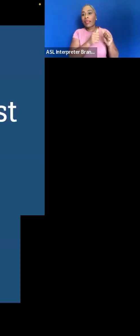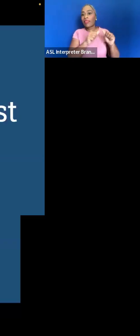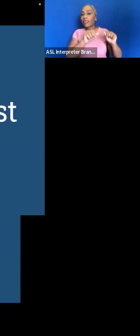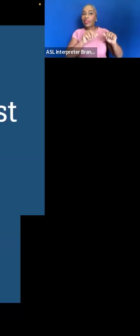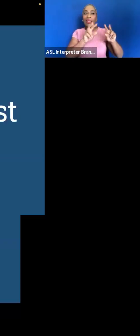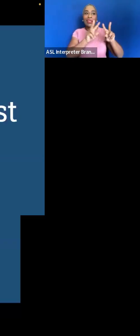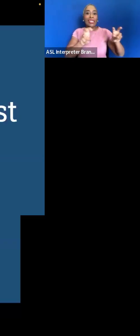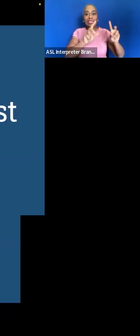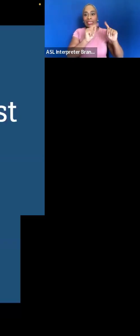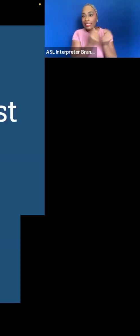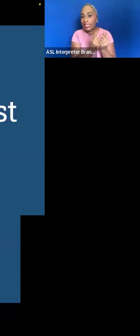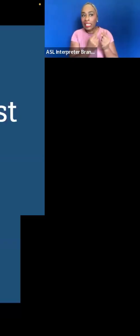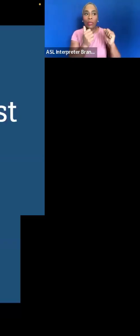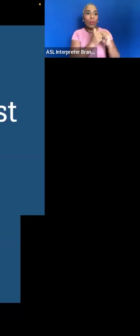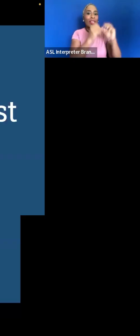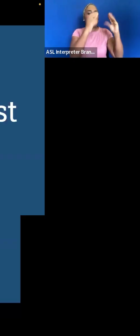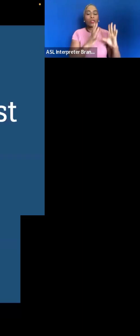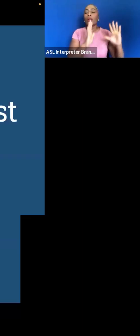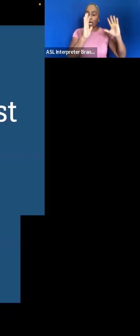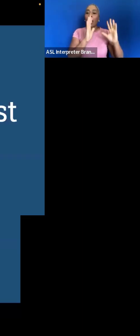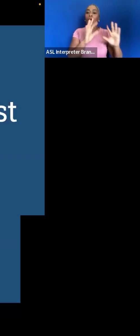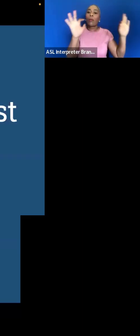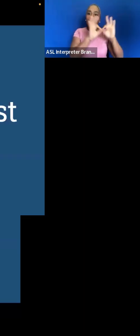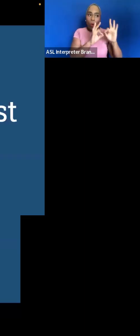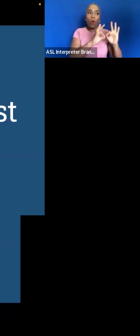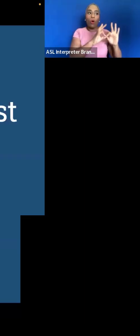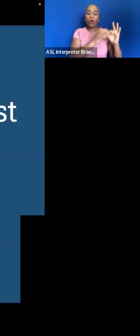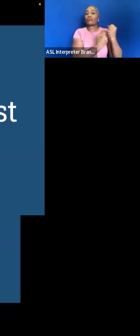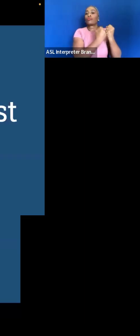to really do the most comprehensive job possible in evaluating a kiddo.